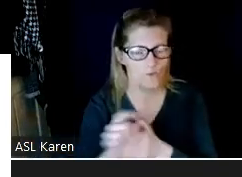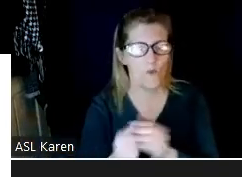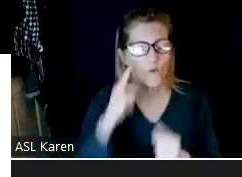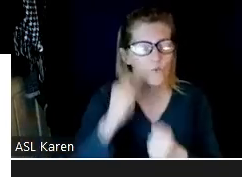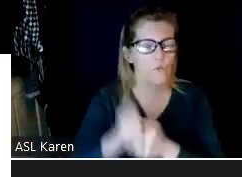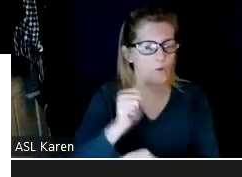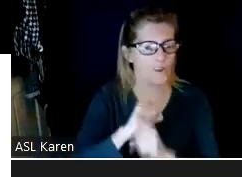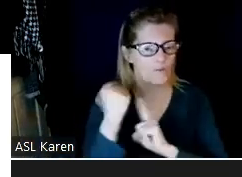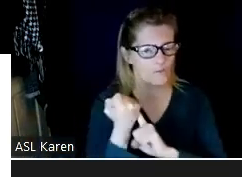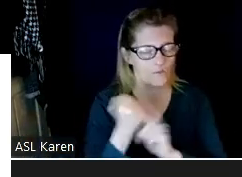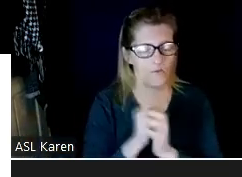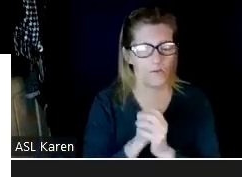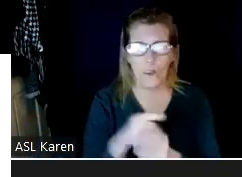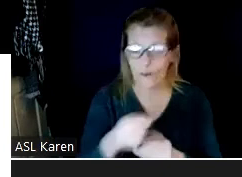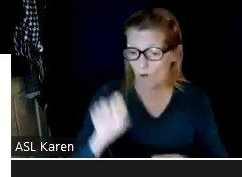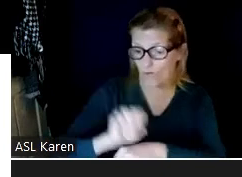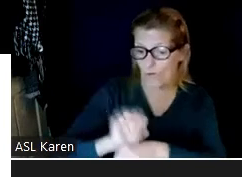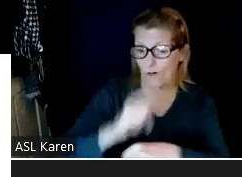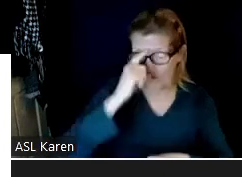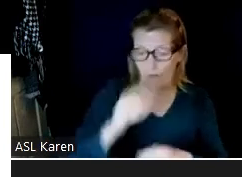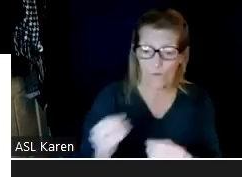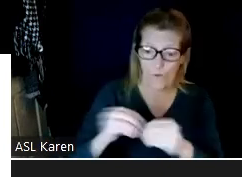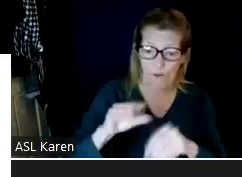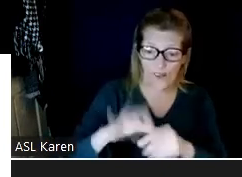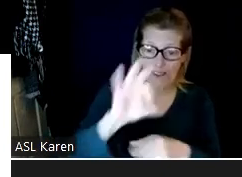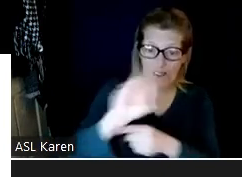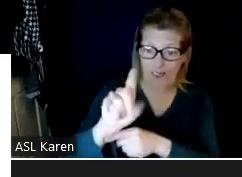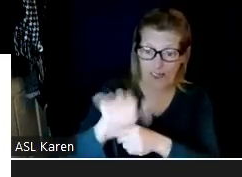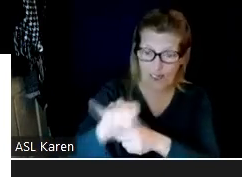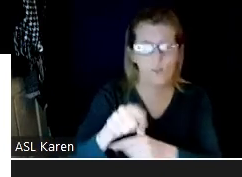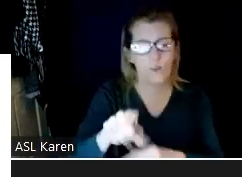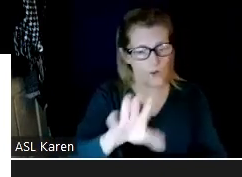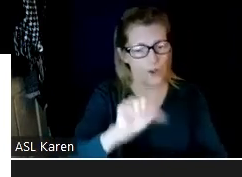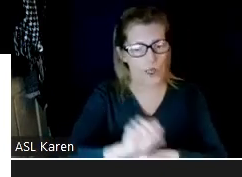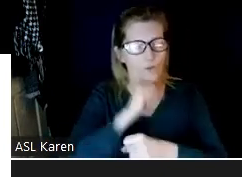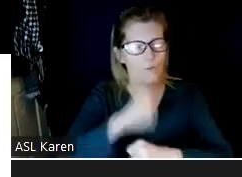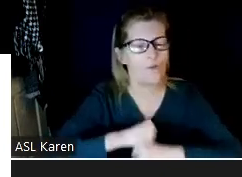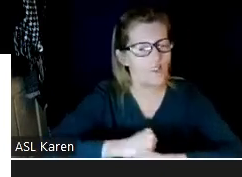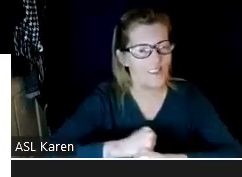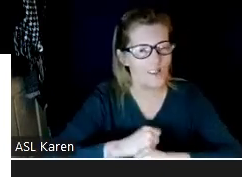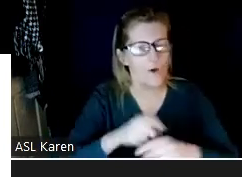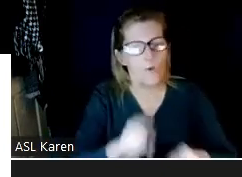15:19:41 If you've been employed more than 90 days. Your job will be protected, while you are seed receiving paid leave